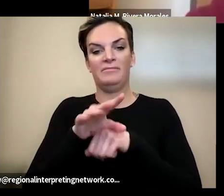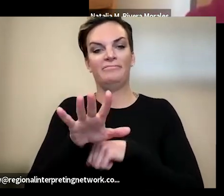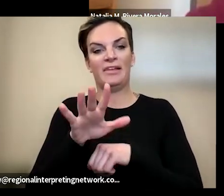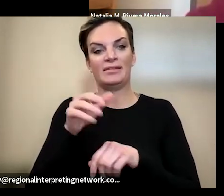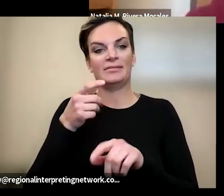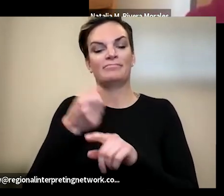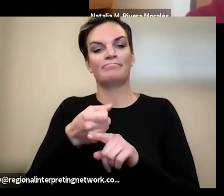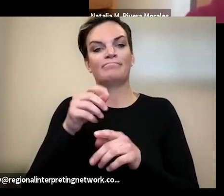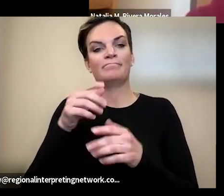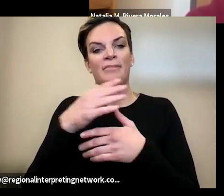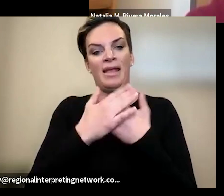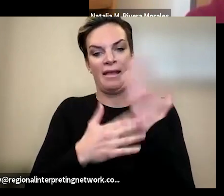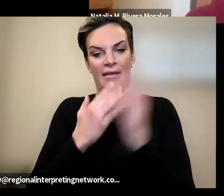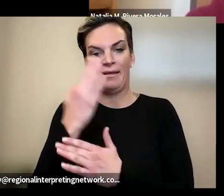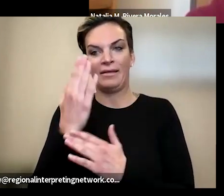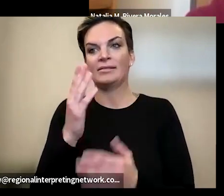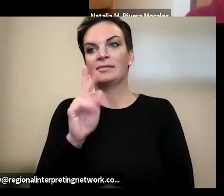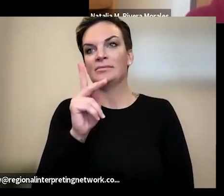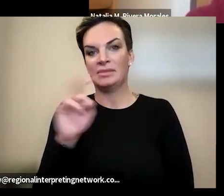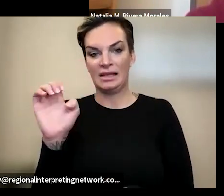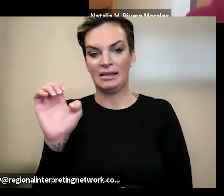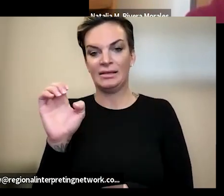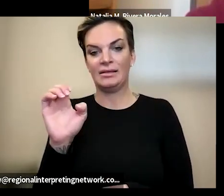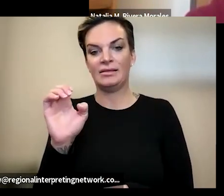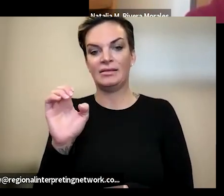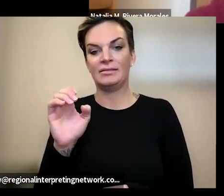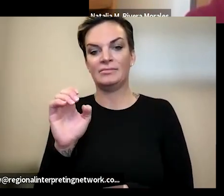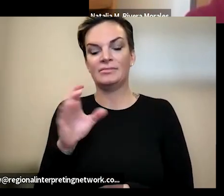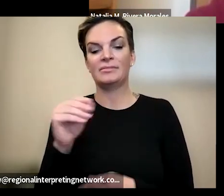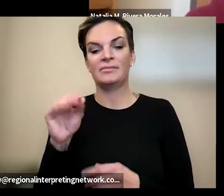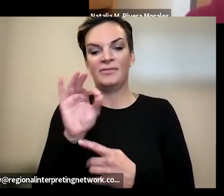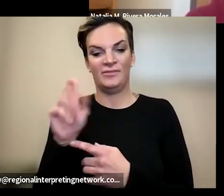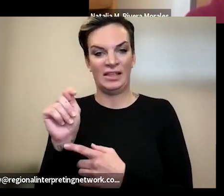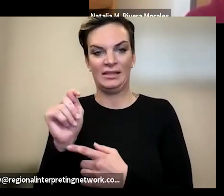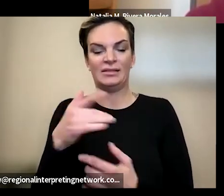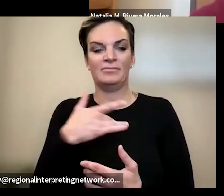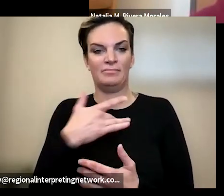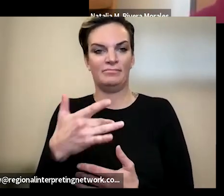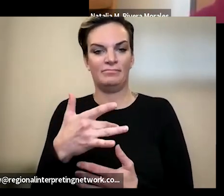Sometimes your knees, your hands, and your feet are the generally most affected. Of course,